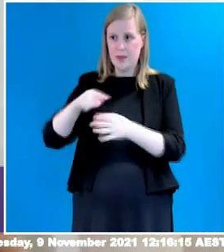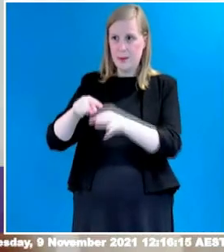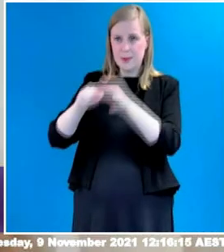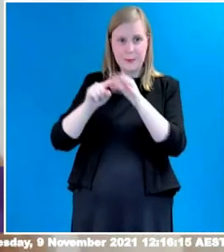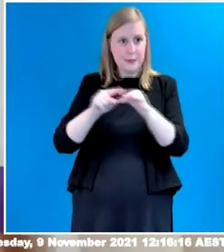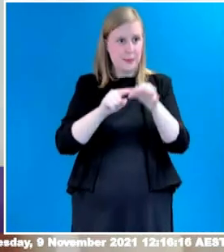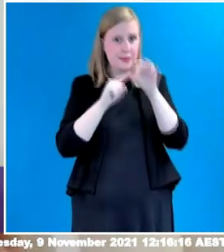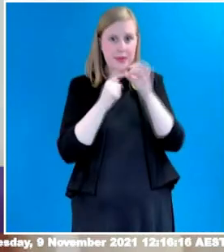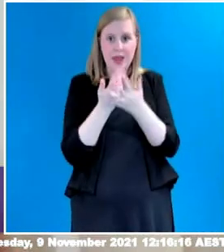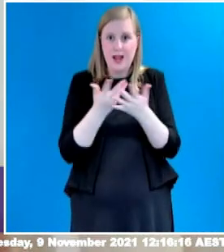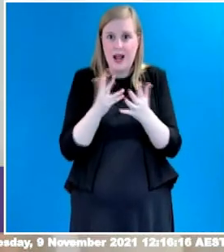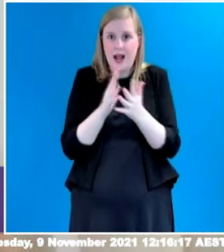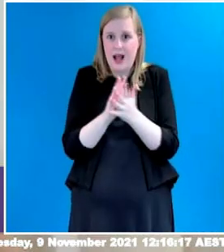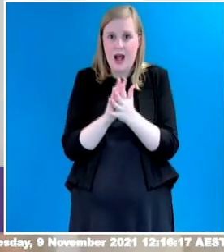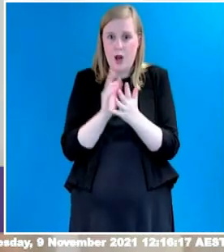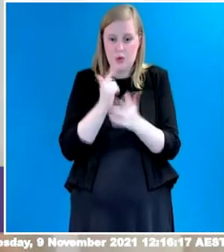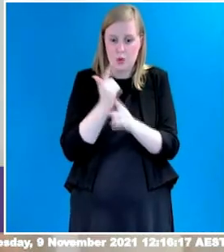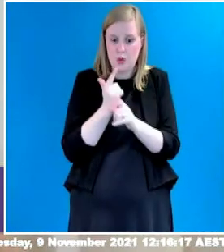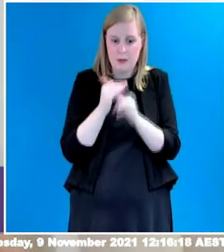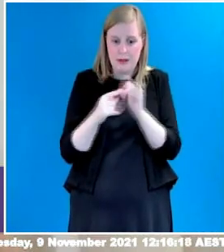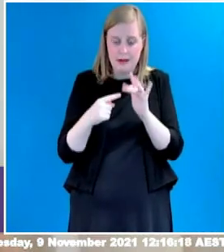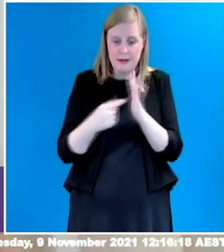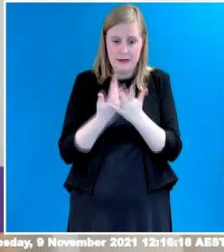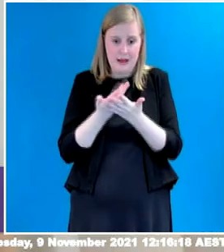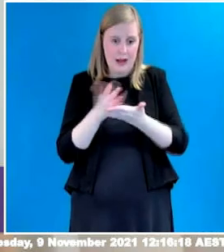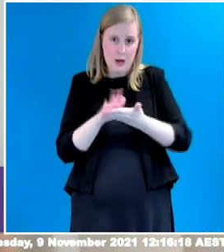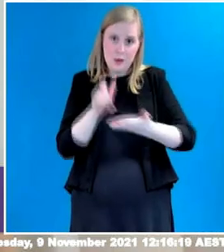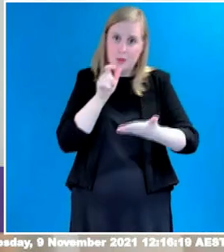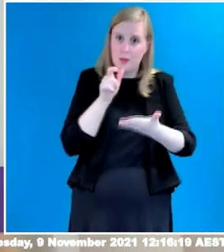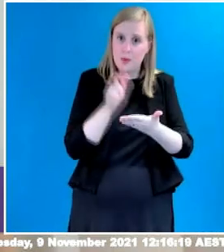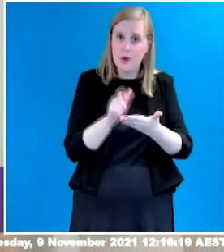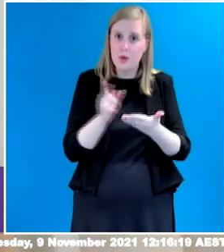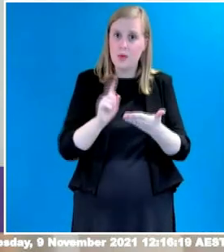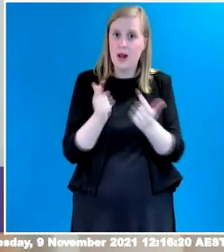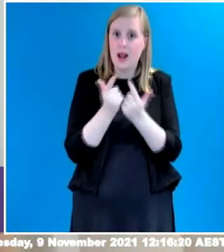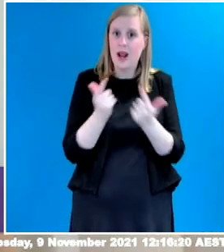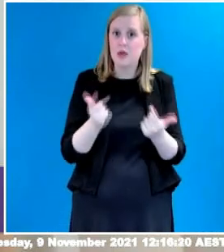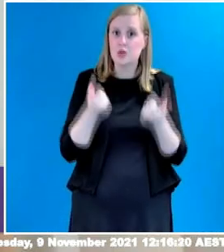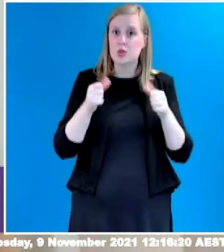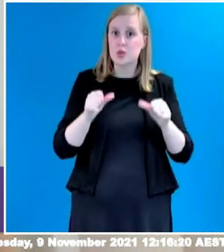That language that ended up in those particular outcomes is still referenced